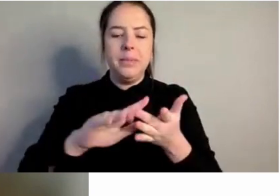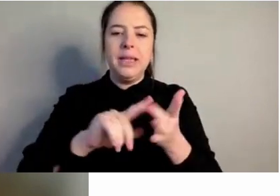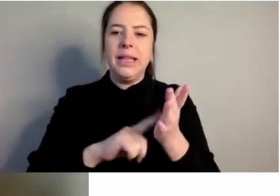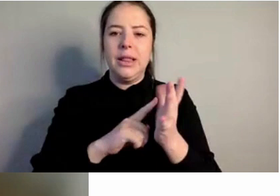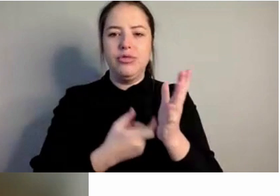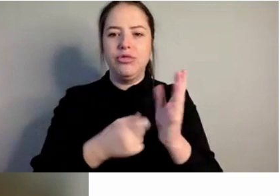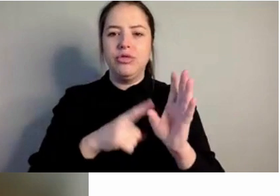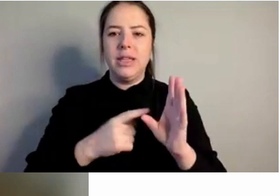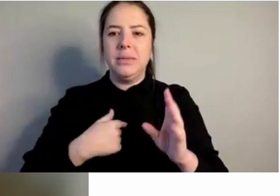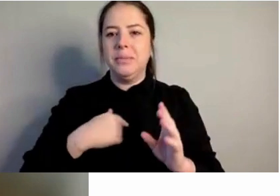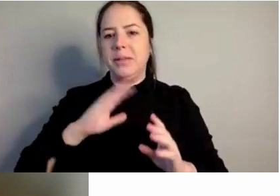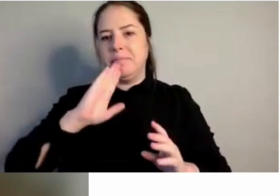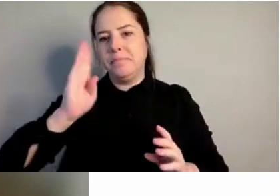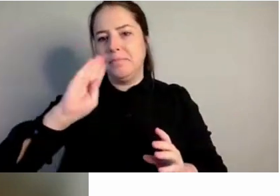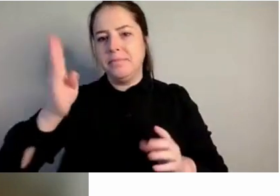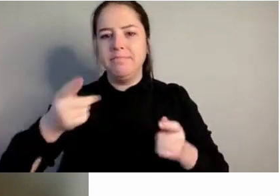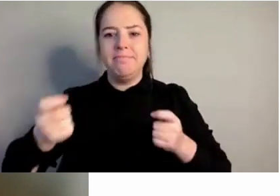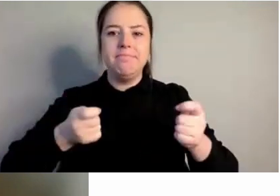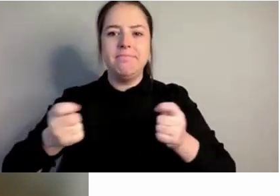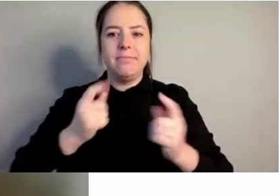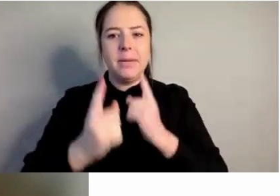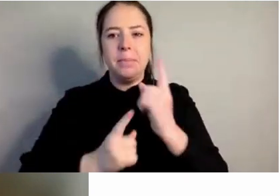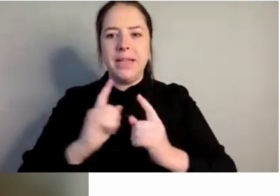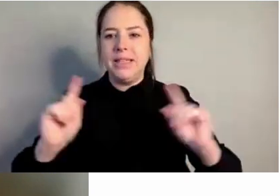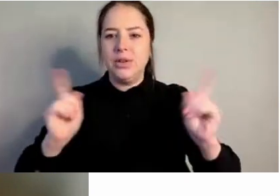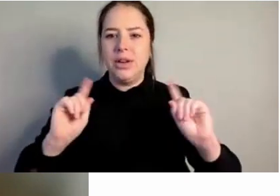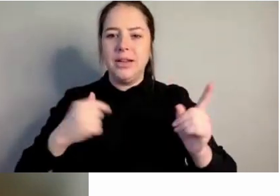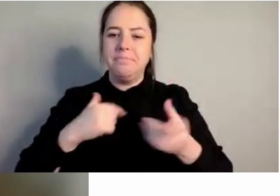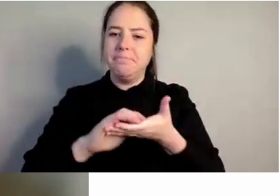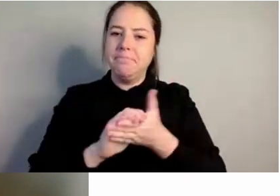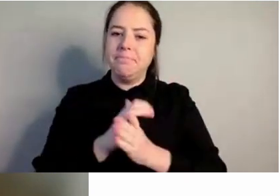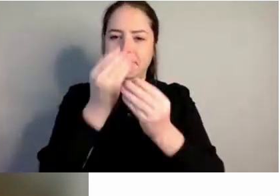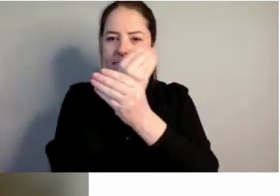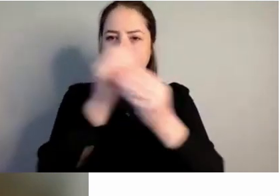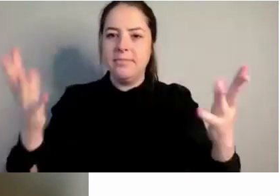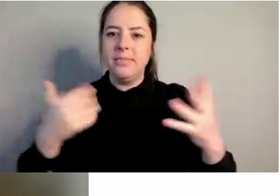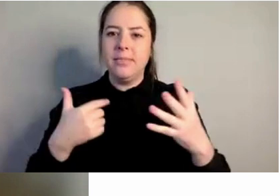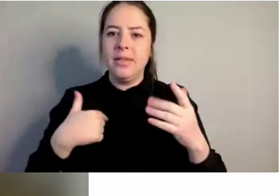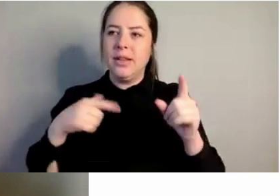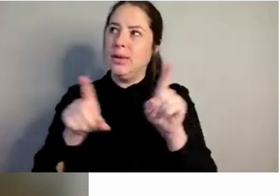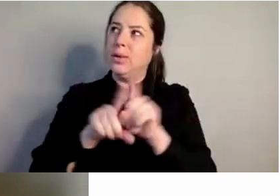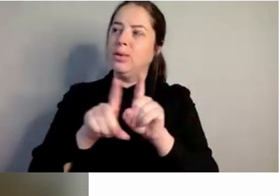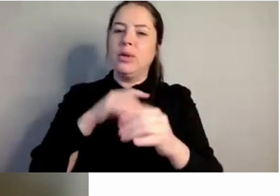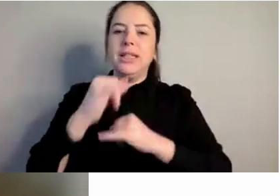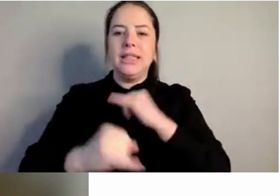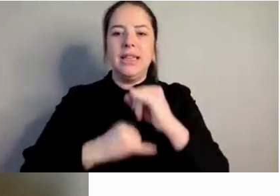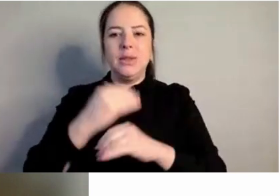and I will be your emcee and facilitator today, which I'm delighted to say is also International Women's Day, #crackingthecode.